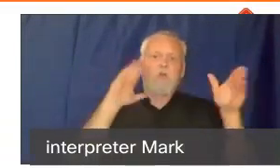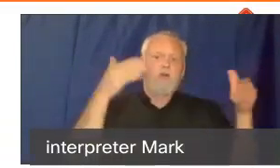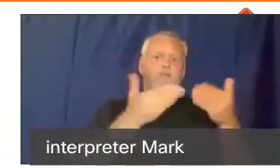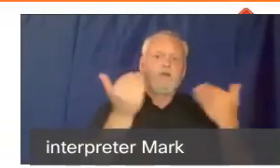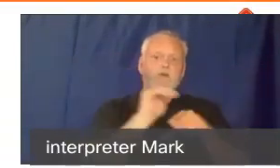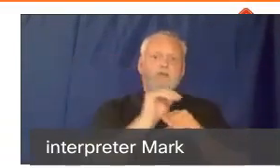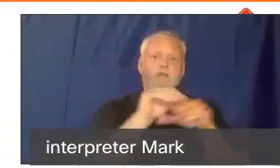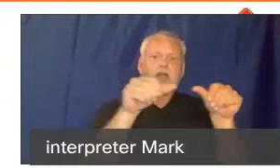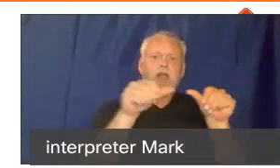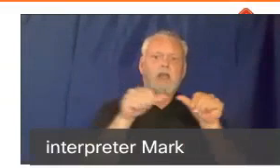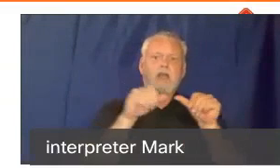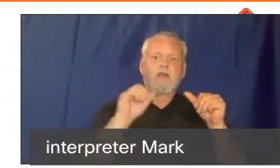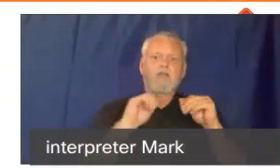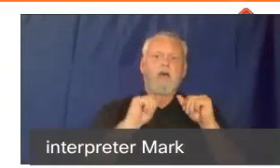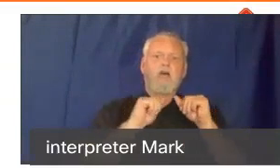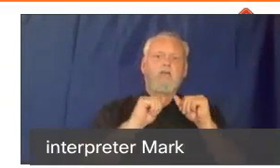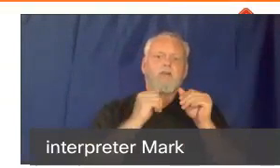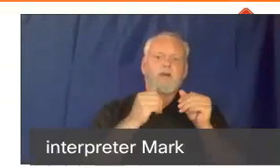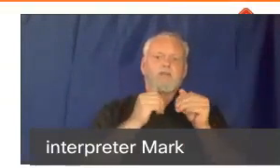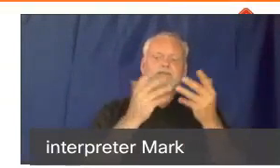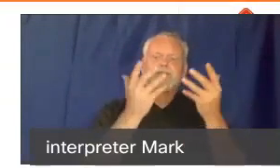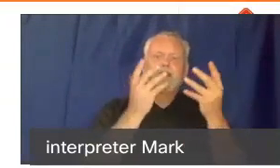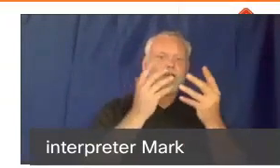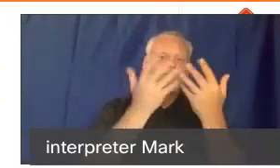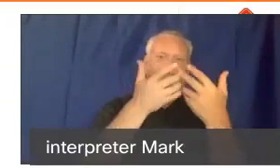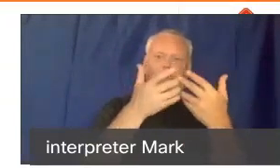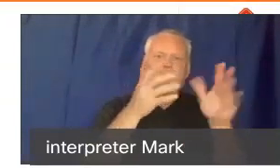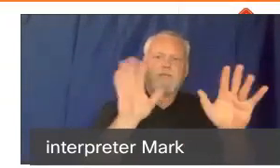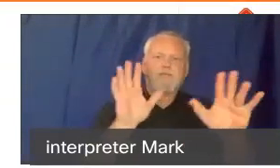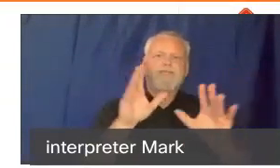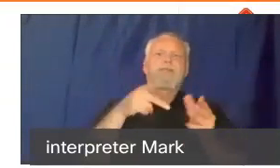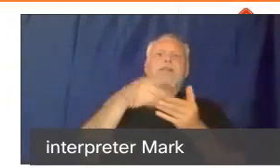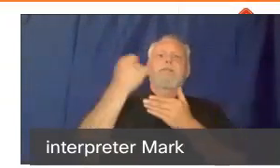Areas of the alignment that have or not the alignment, but of the project that have been updated.